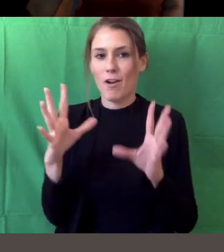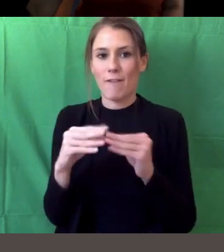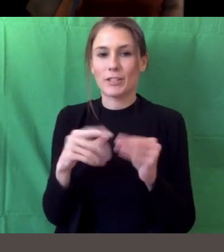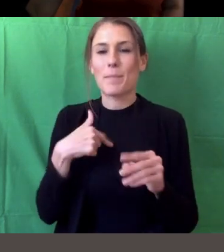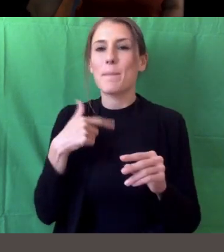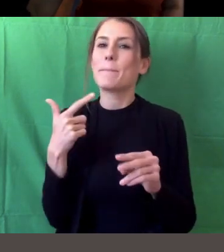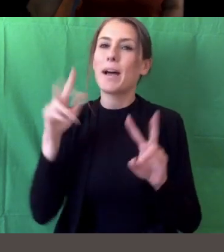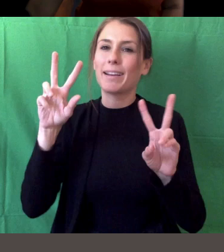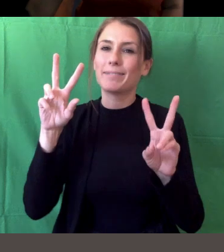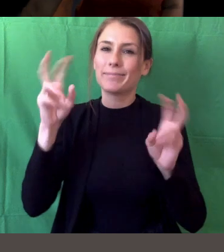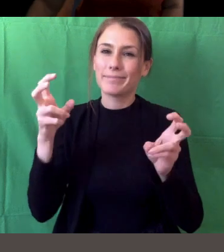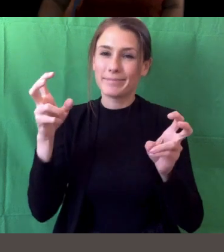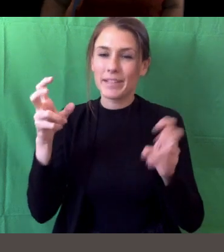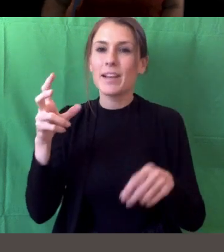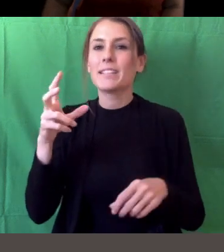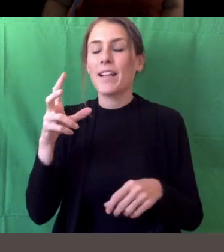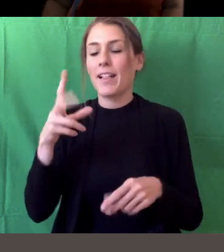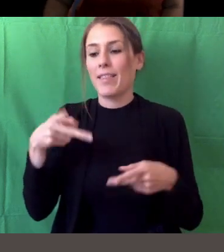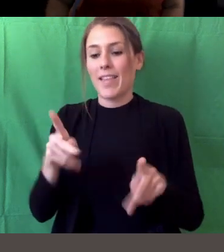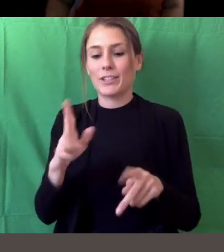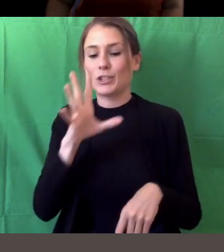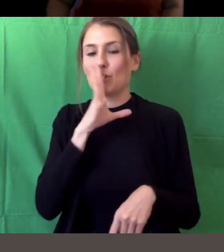My talk is entitled Let's Talk Community.